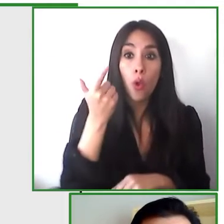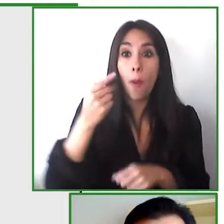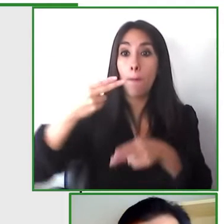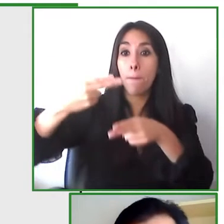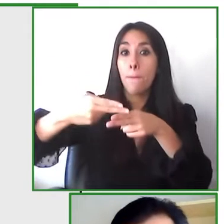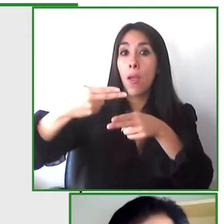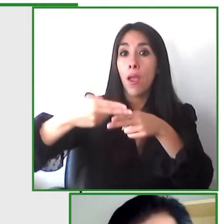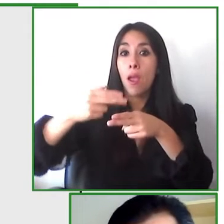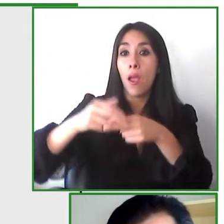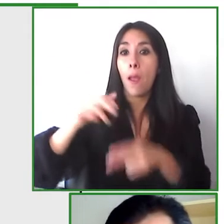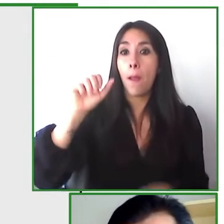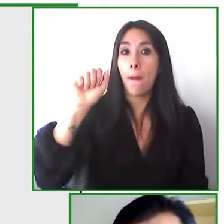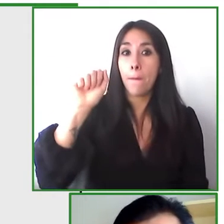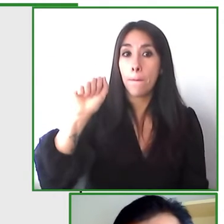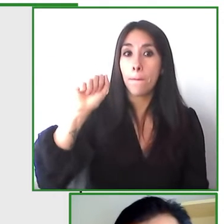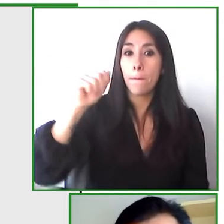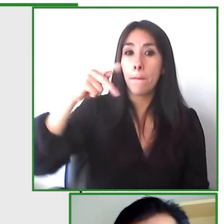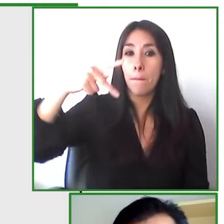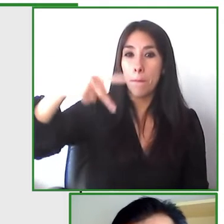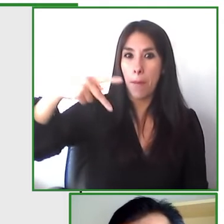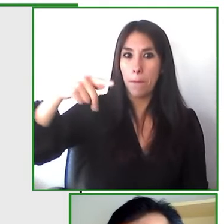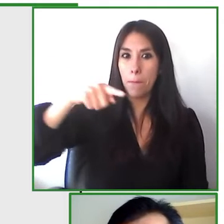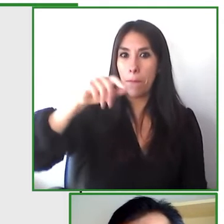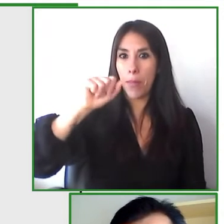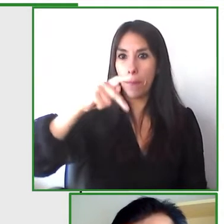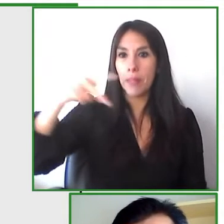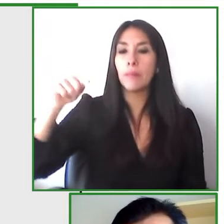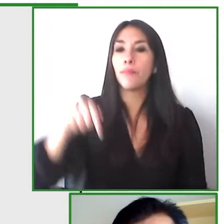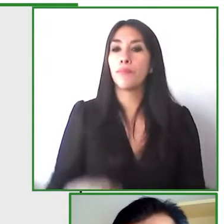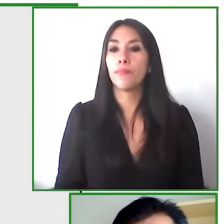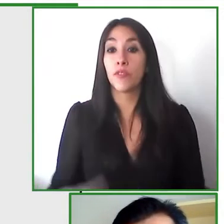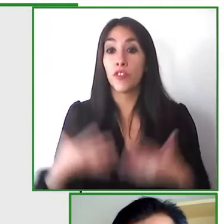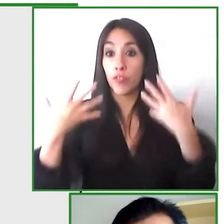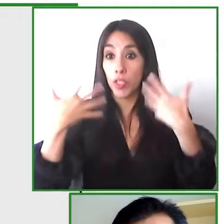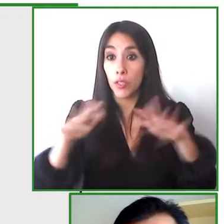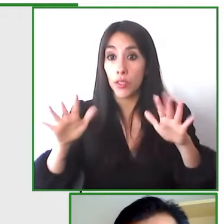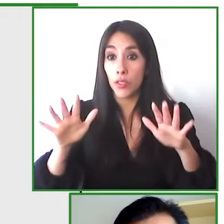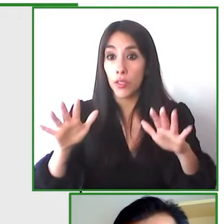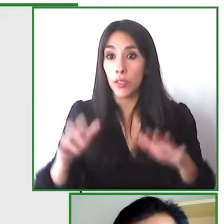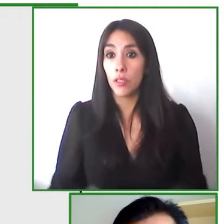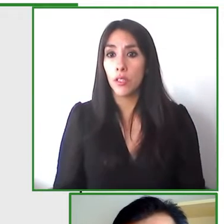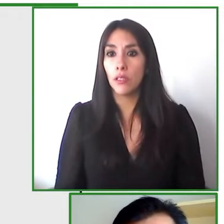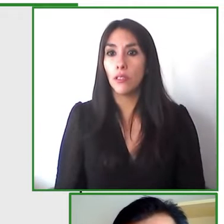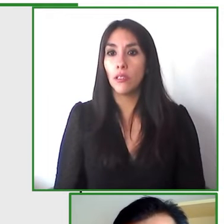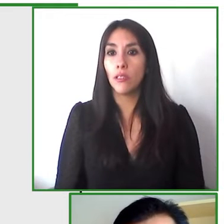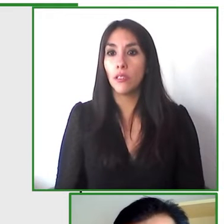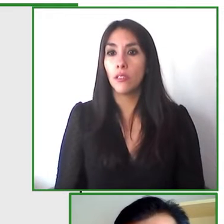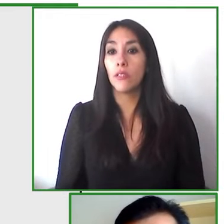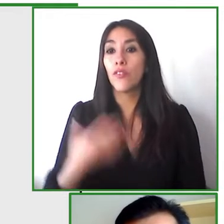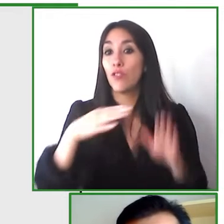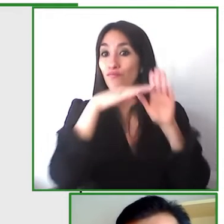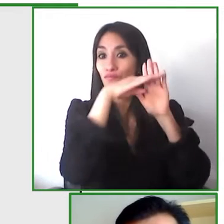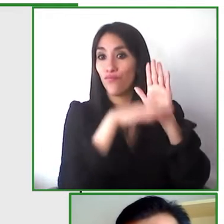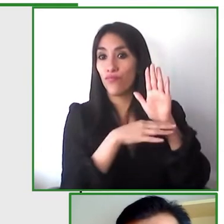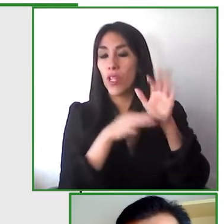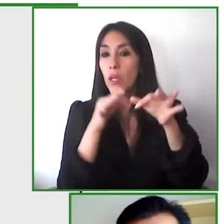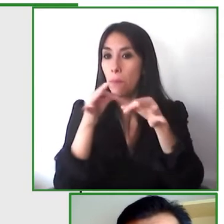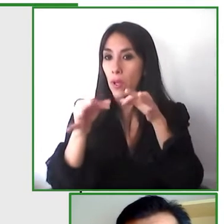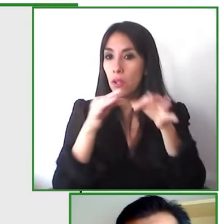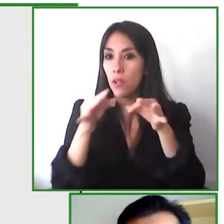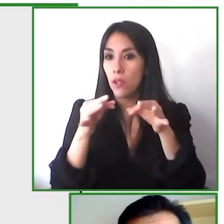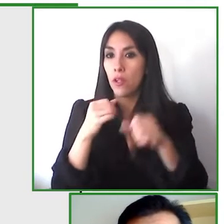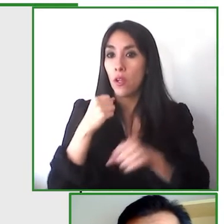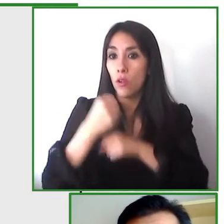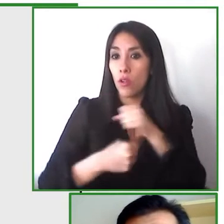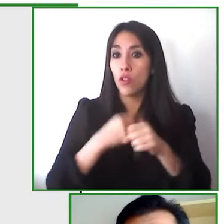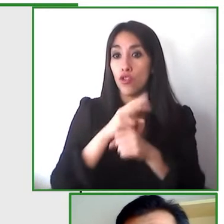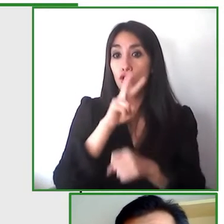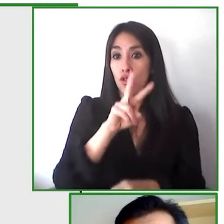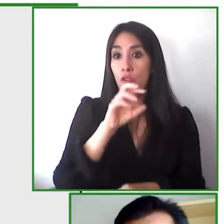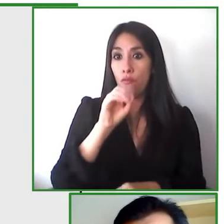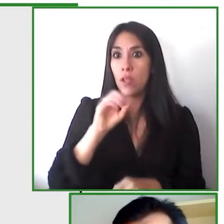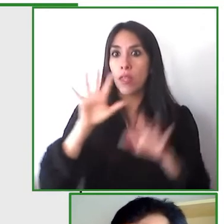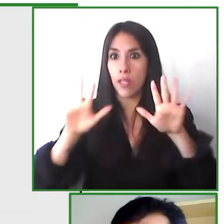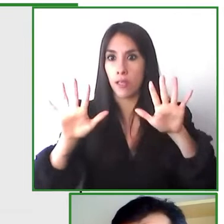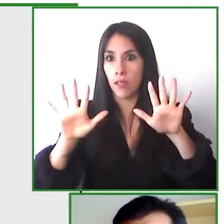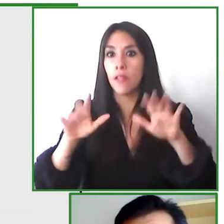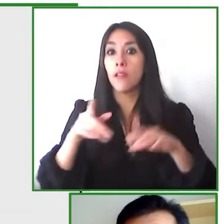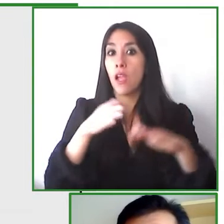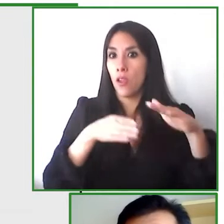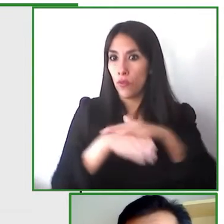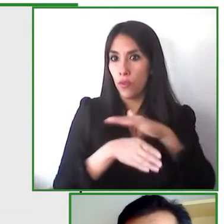the oms has already said since 2010 we have said that